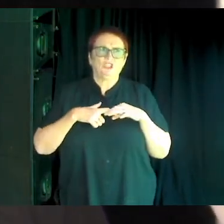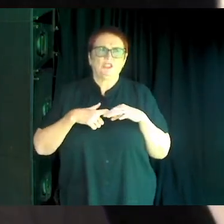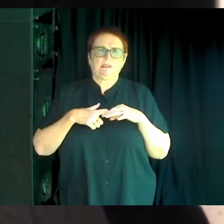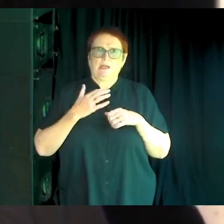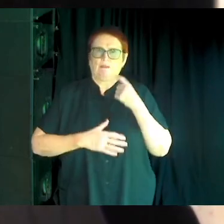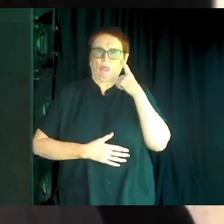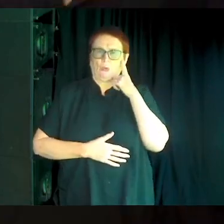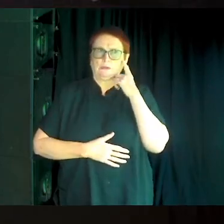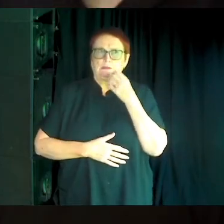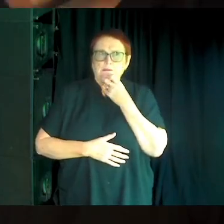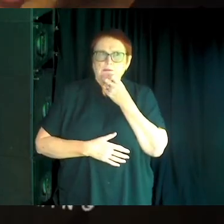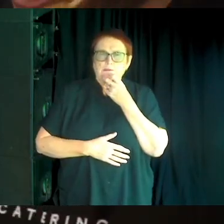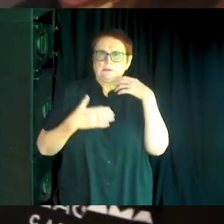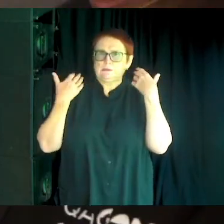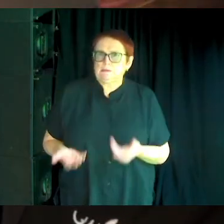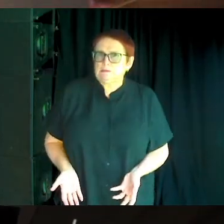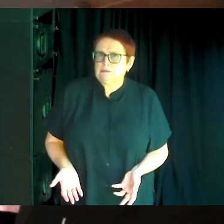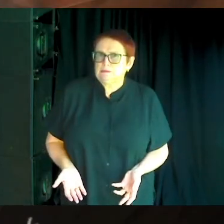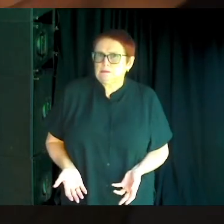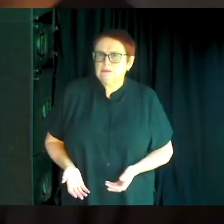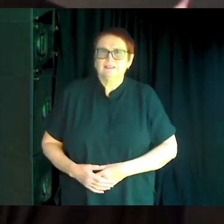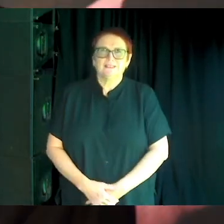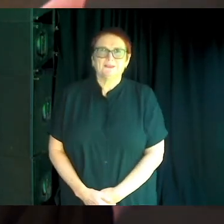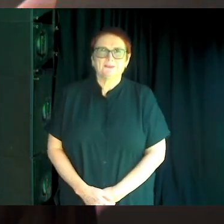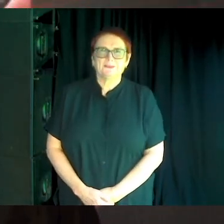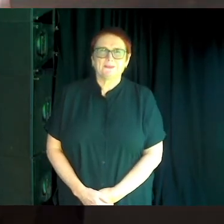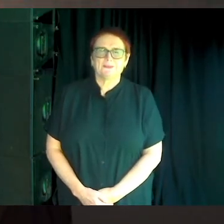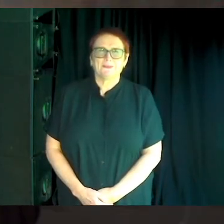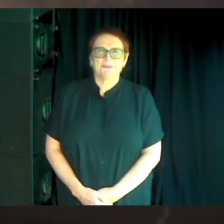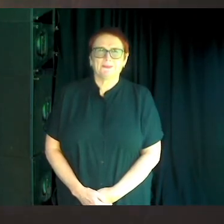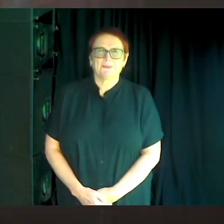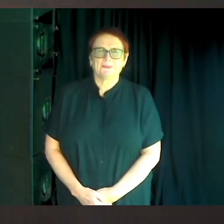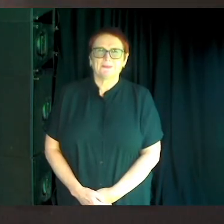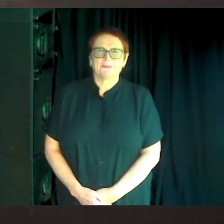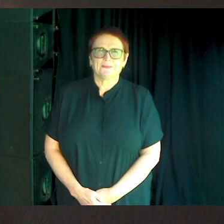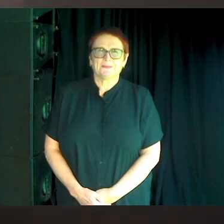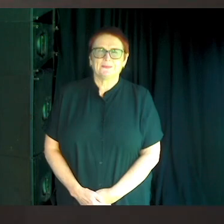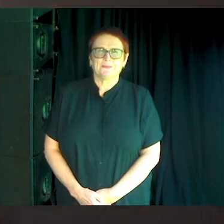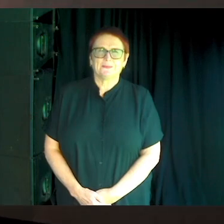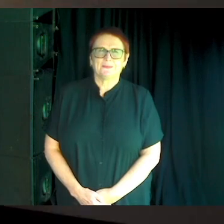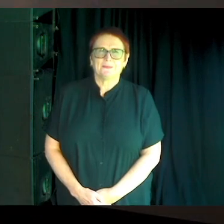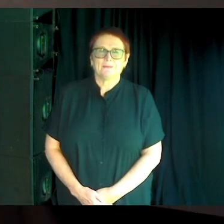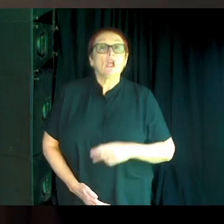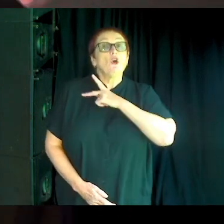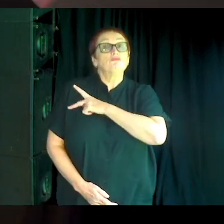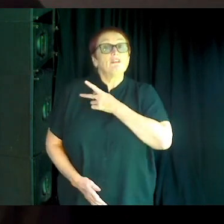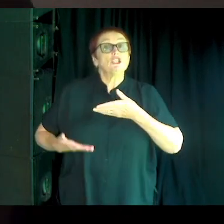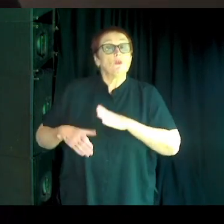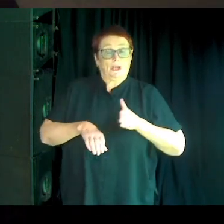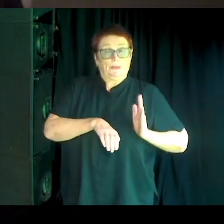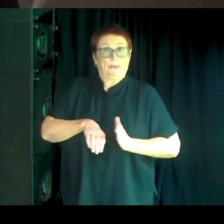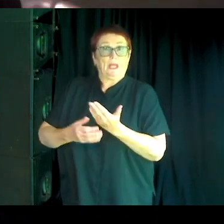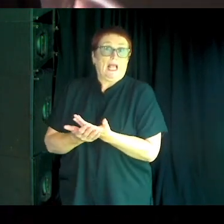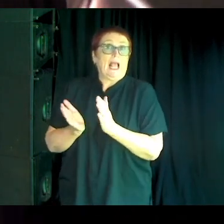about that okay oh well so that's how professional way to do it and this is how we do it at home